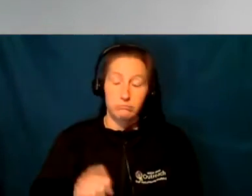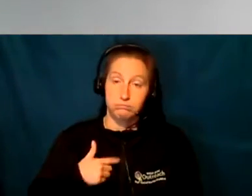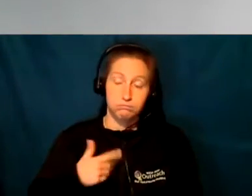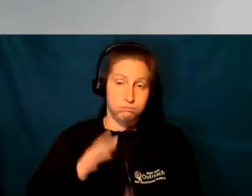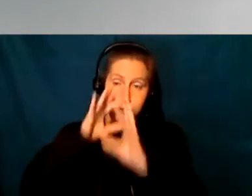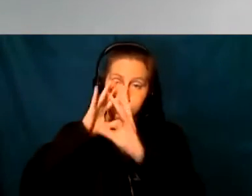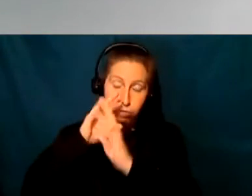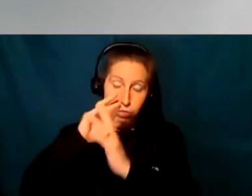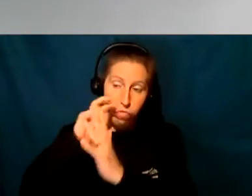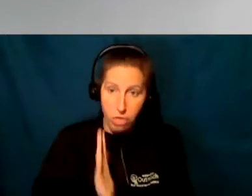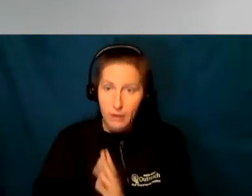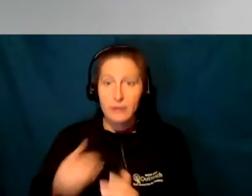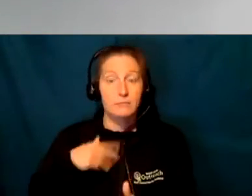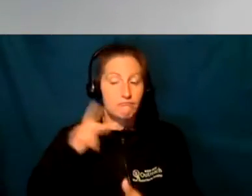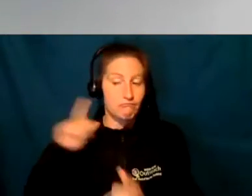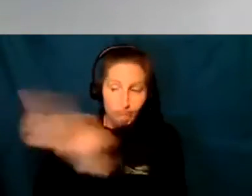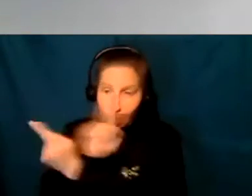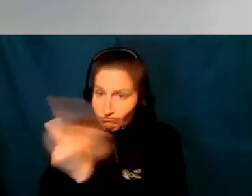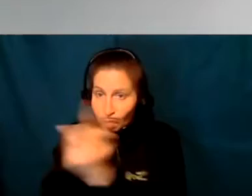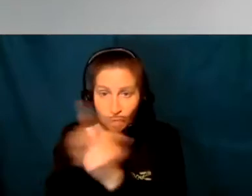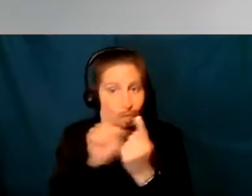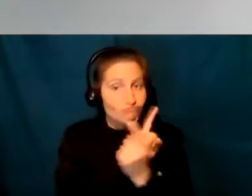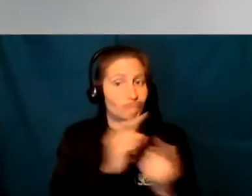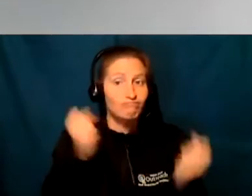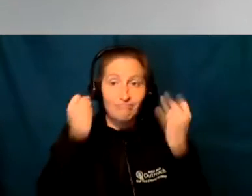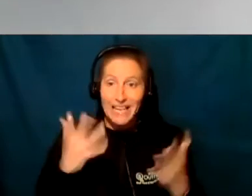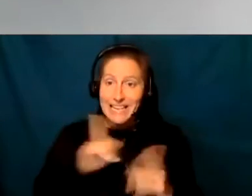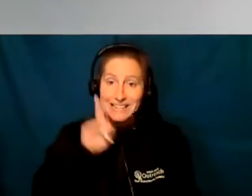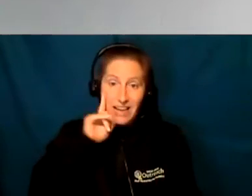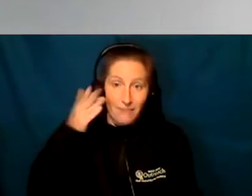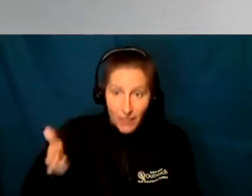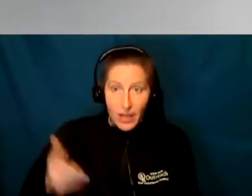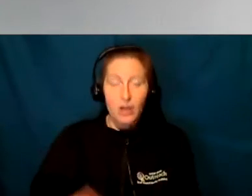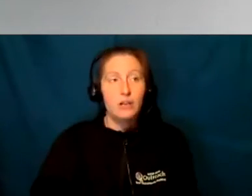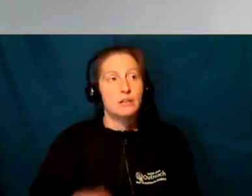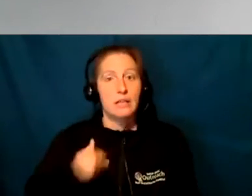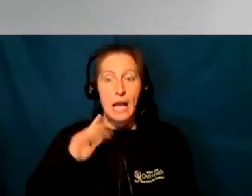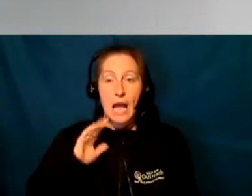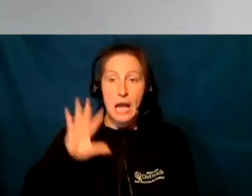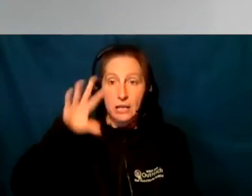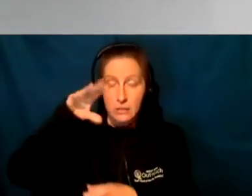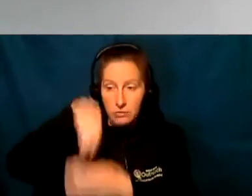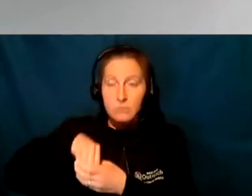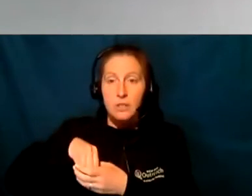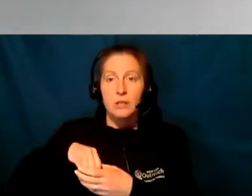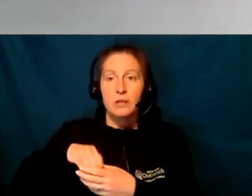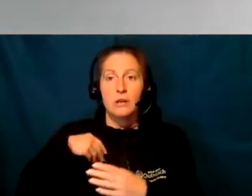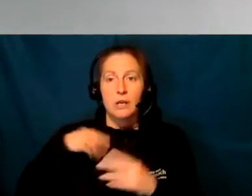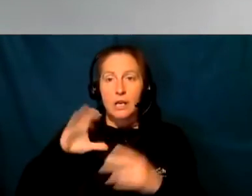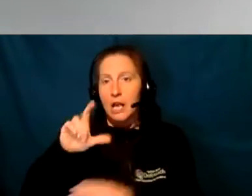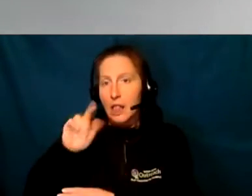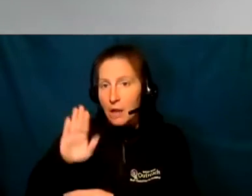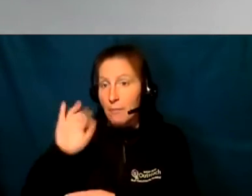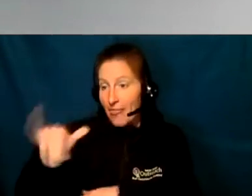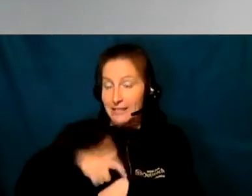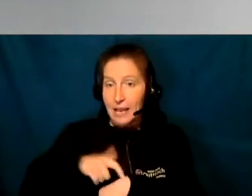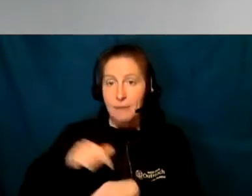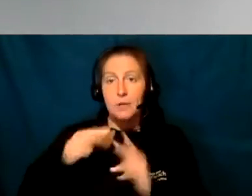a lot of friends who are deaf, I joined Deaf Pride is what the club was called at the time. And I